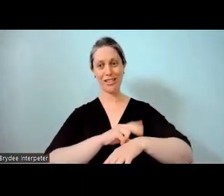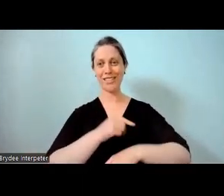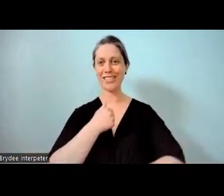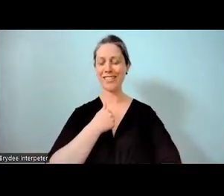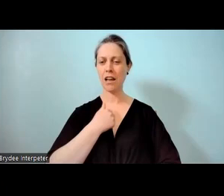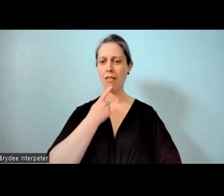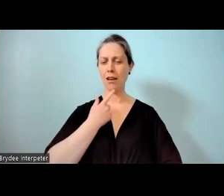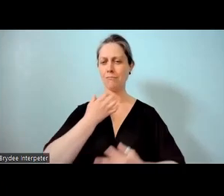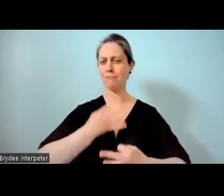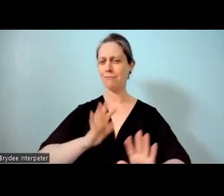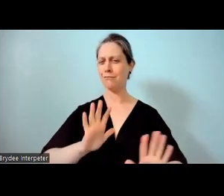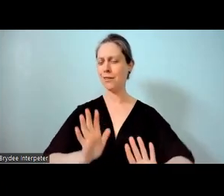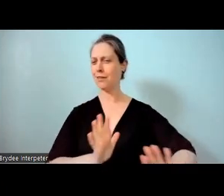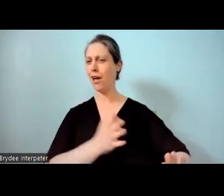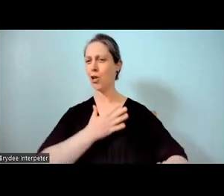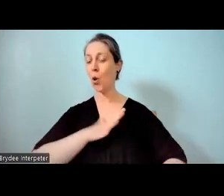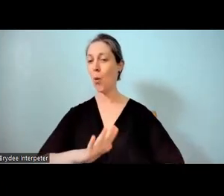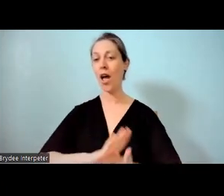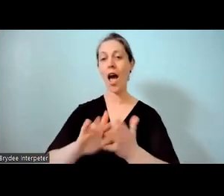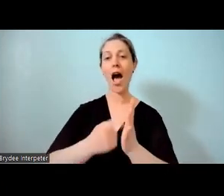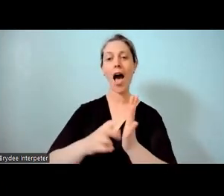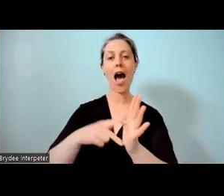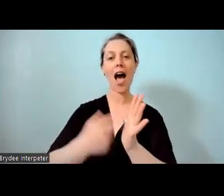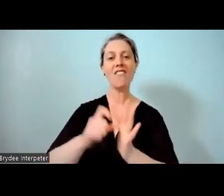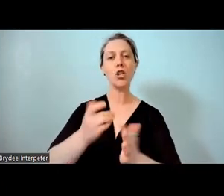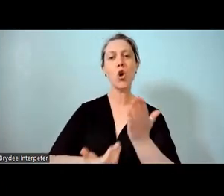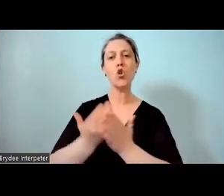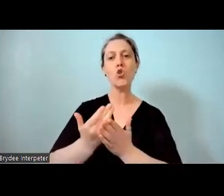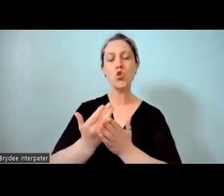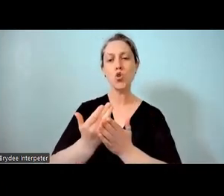and Harvard had started a brand new programme called the Mind, Brain Education Programme.